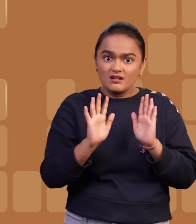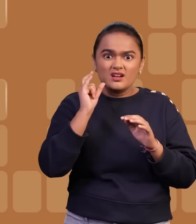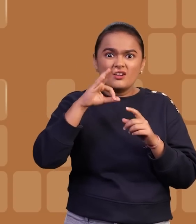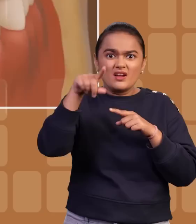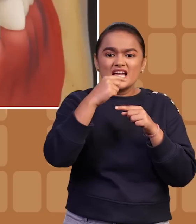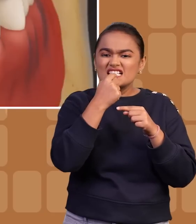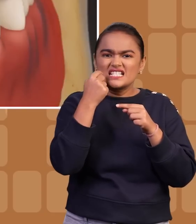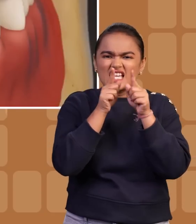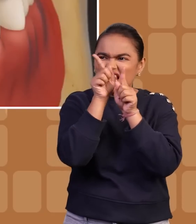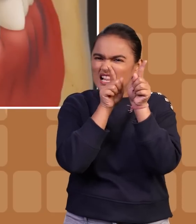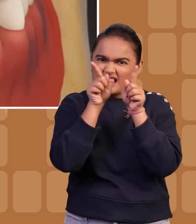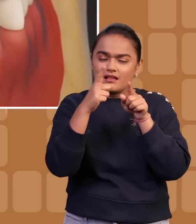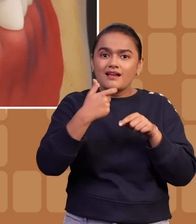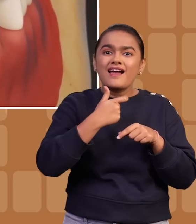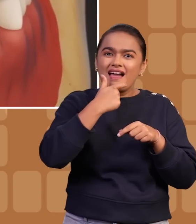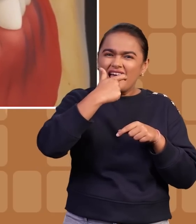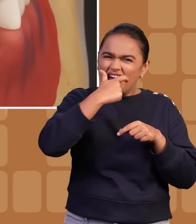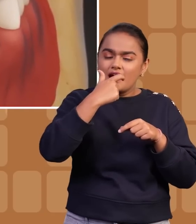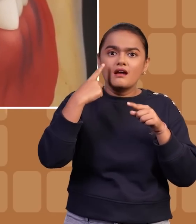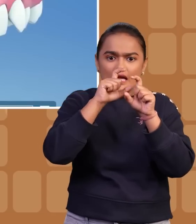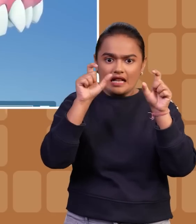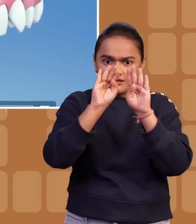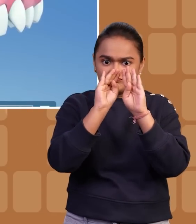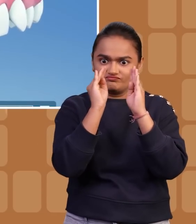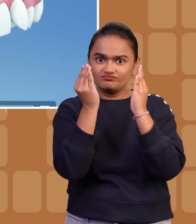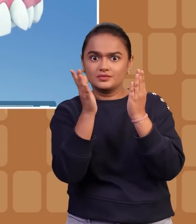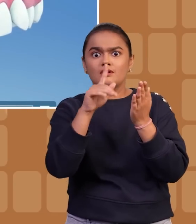Braces or aligners help correct the position of crooked teeth.